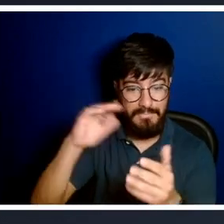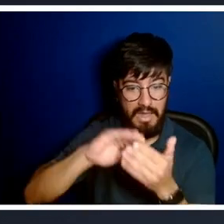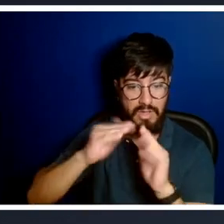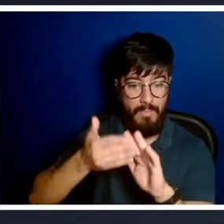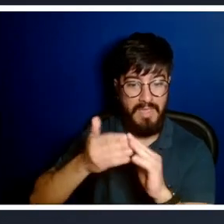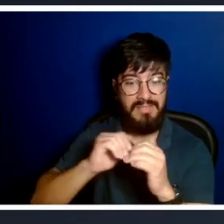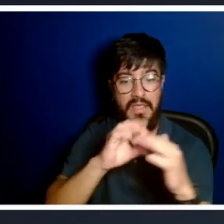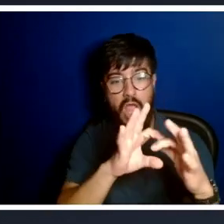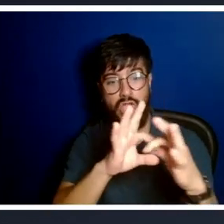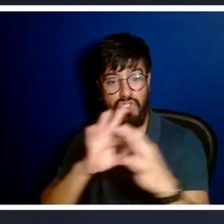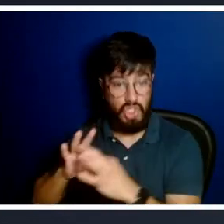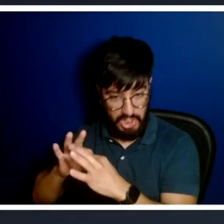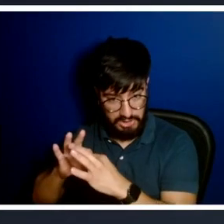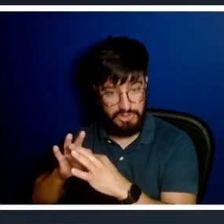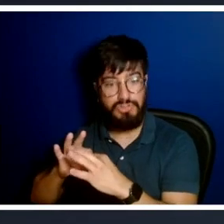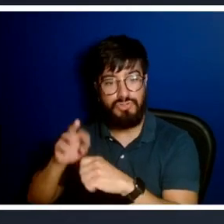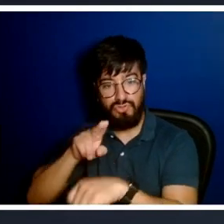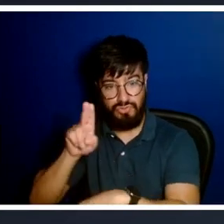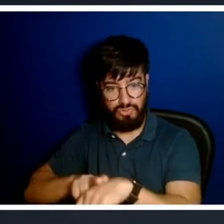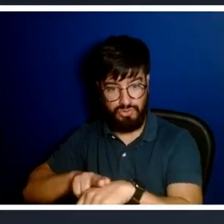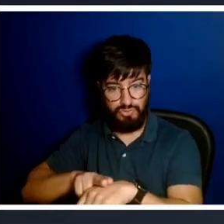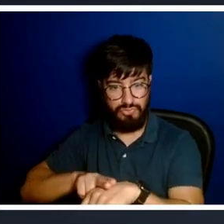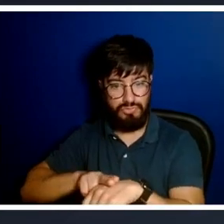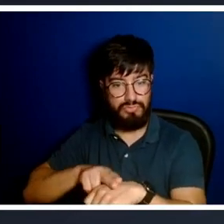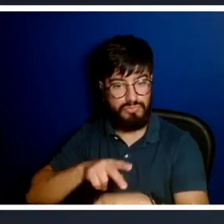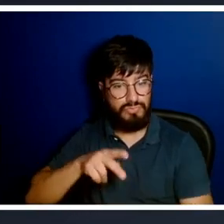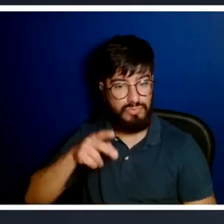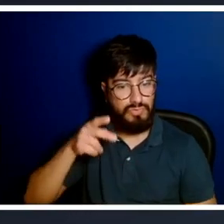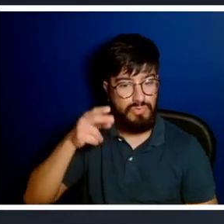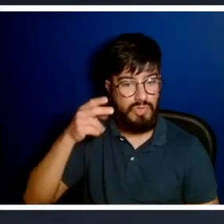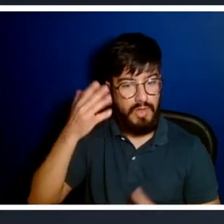White communities in Baltimore. And she was very much felt that this was an environmental